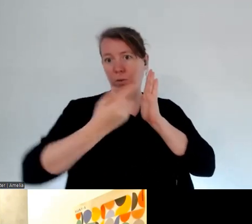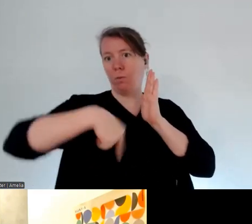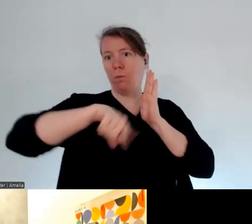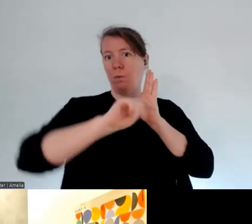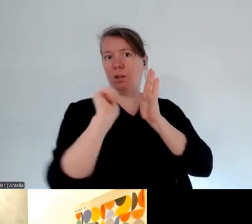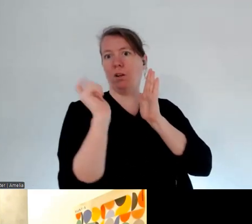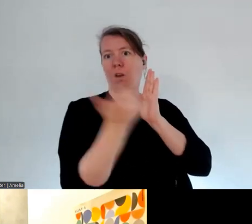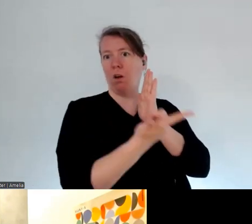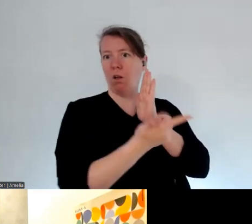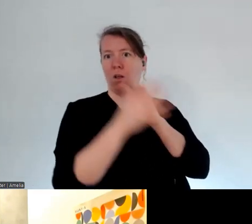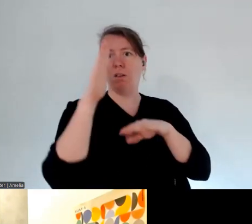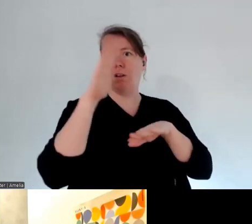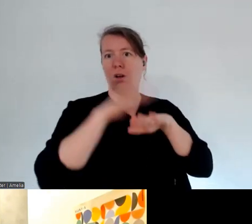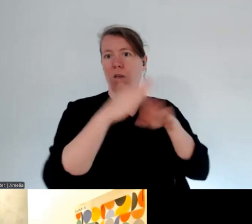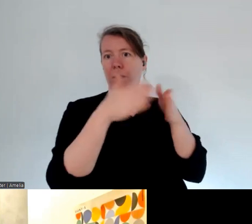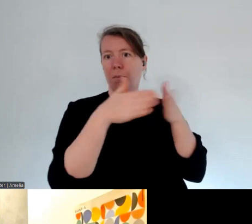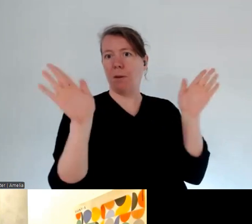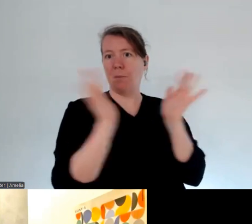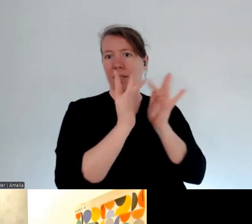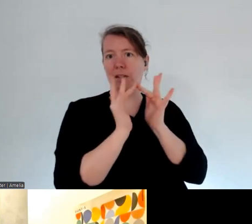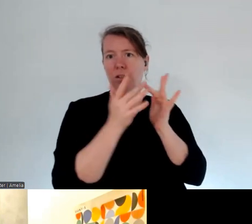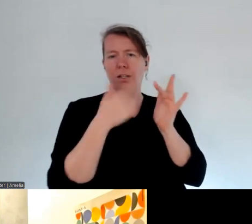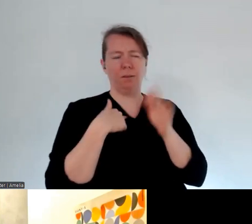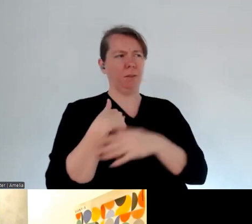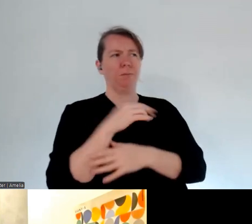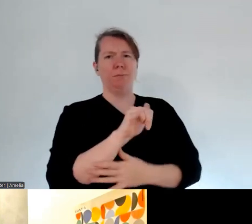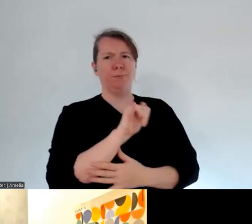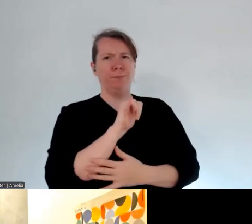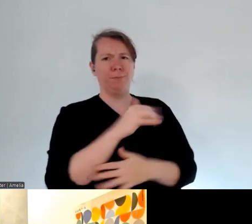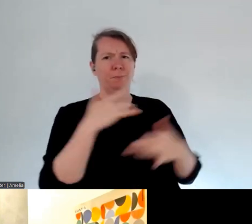that a - a red flag might go up in my - in my head or I might want to talk